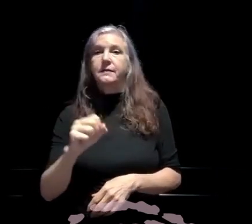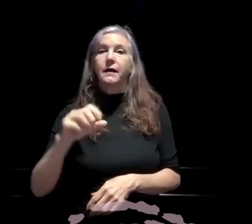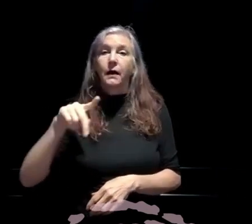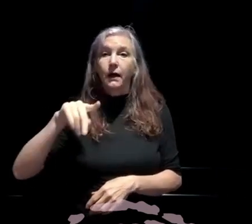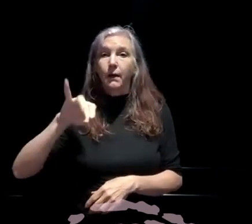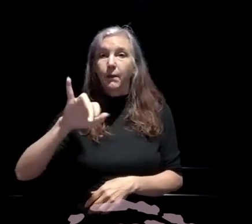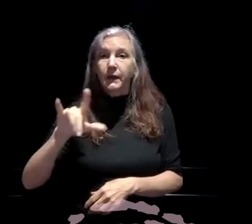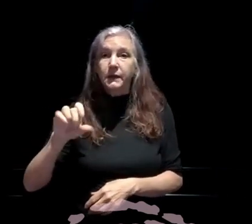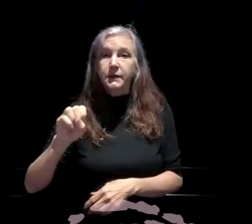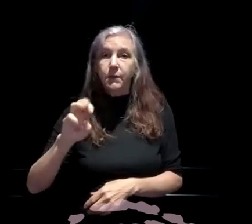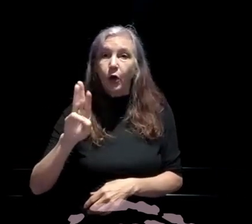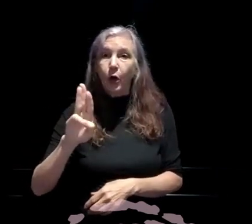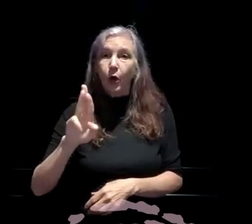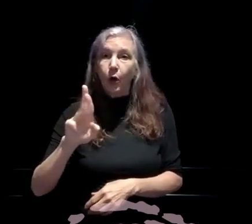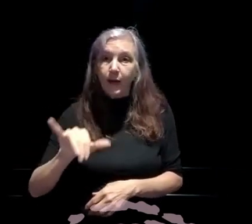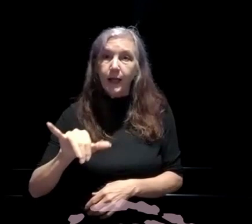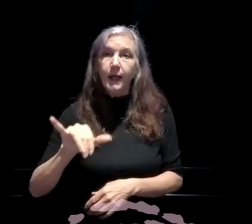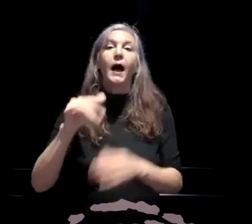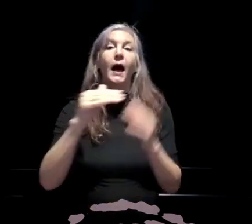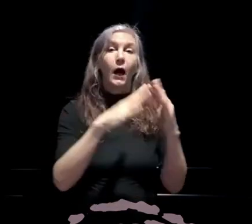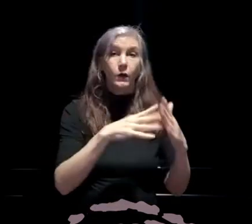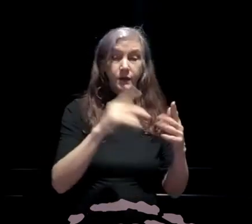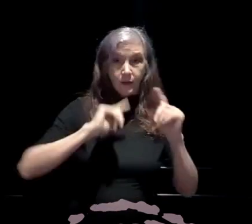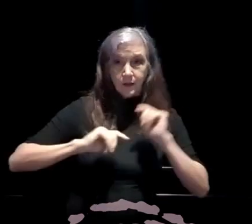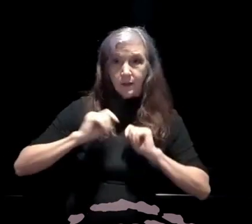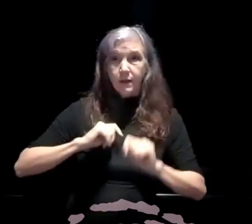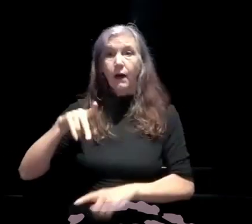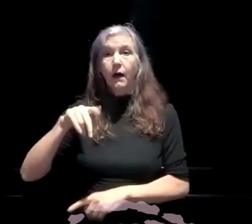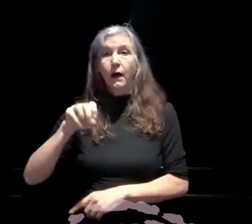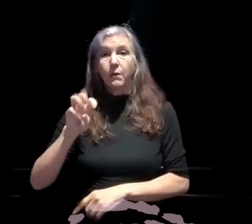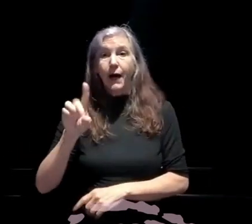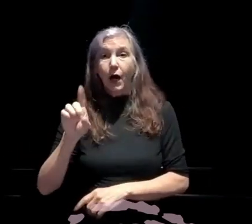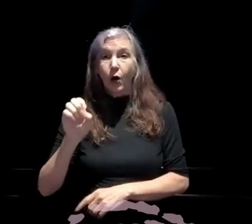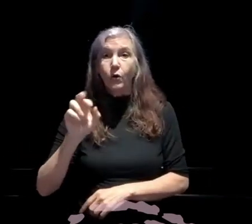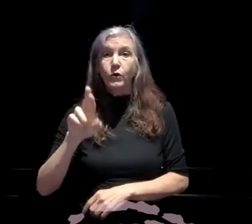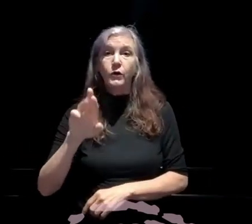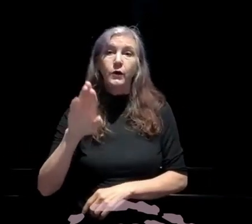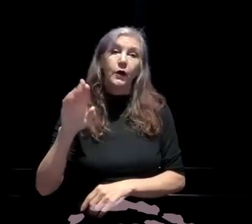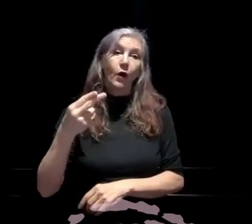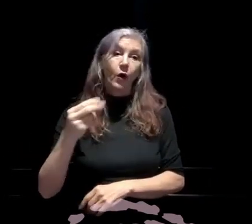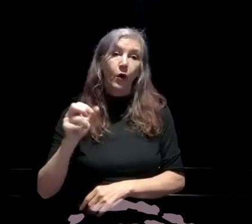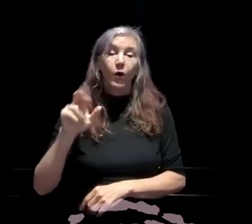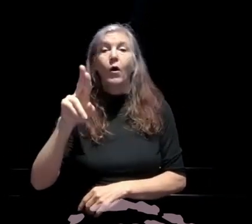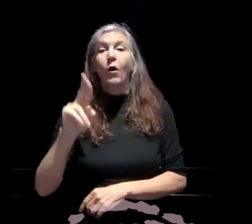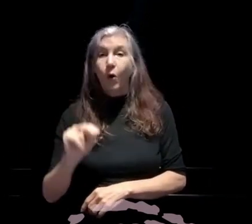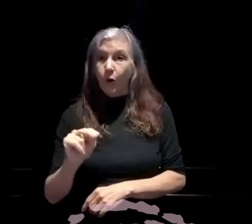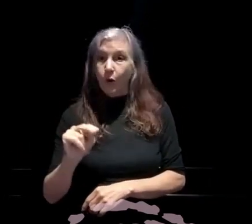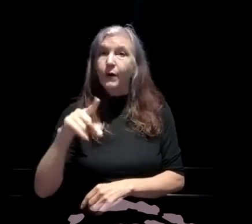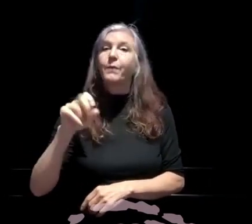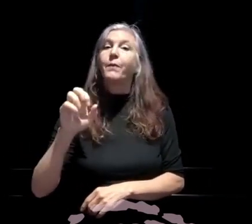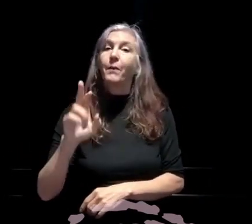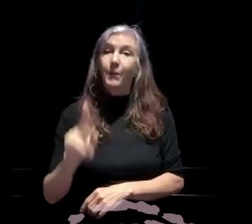Fillsbury House in theater. Powder Horn Park Neighborhood Association, thank you, Phyllis, and True Stone Financial.